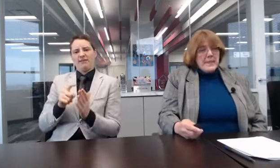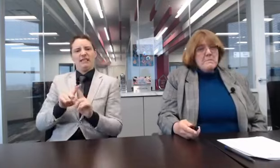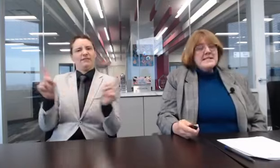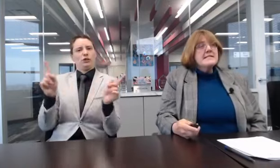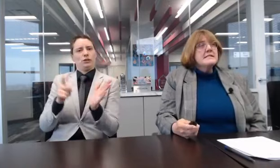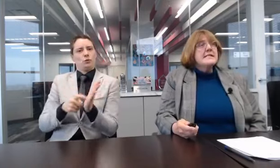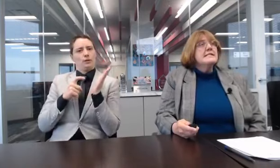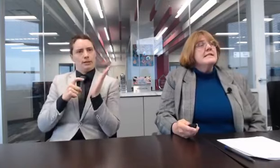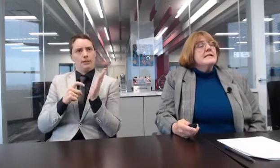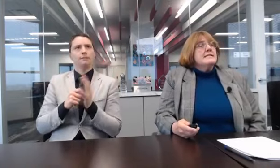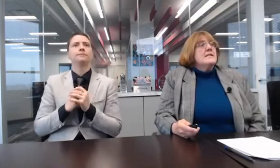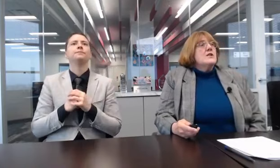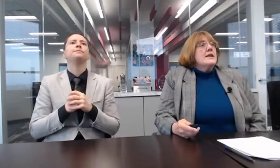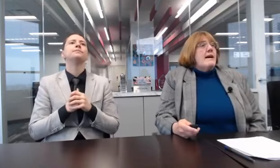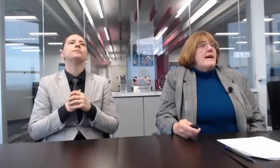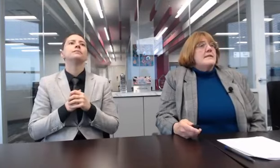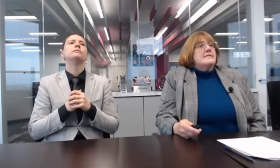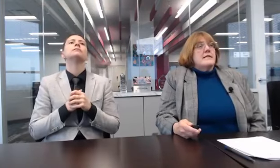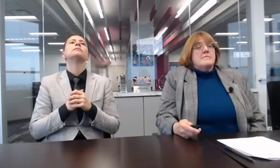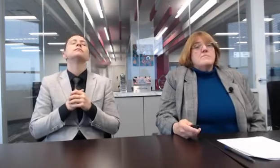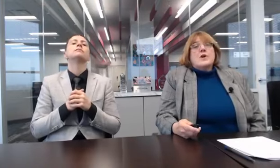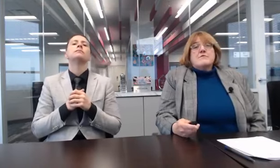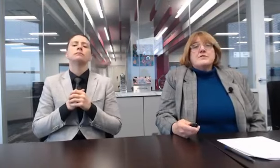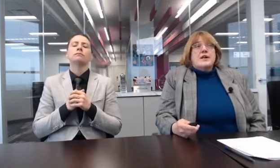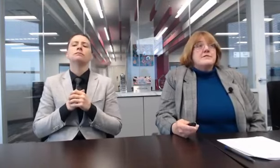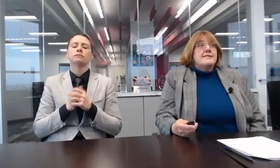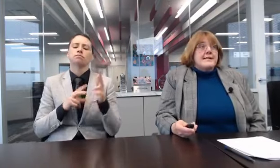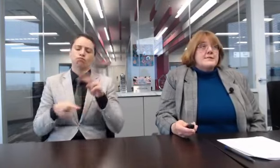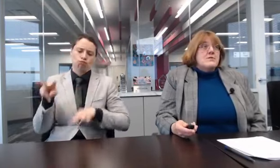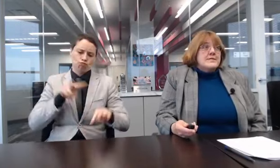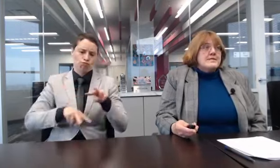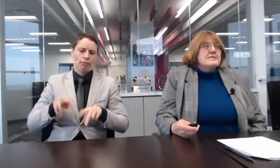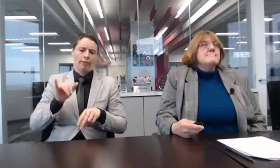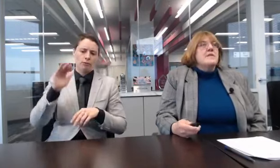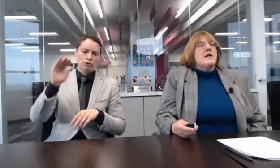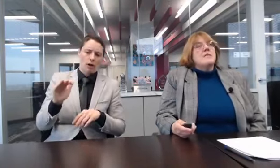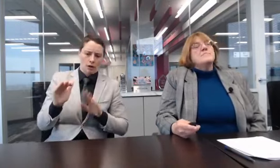Basically they look at what are the child's diagnosis?